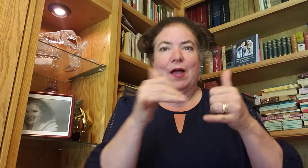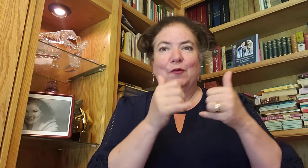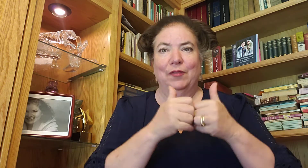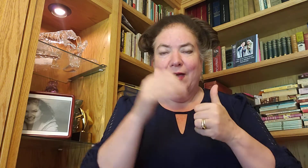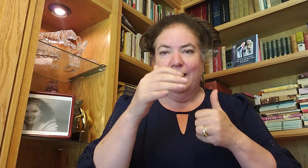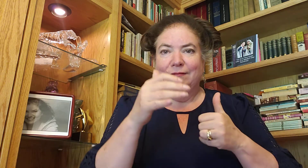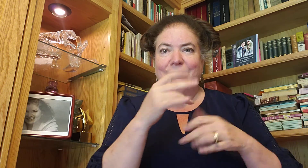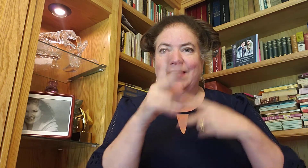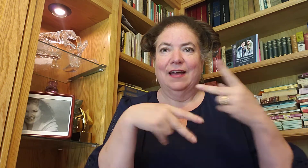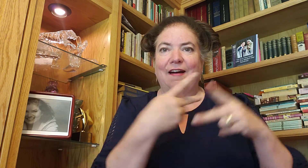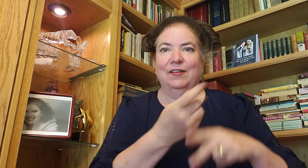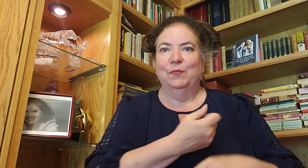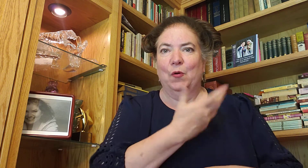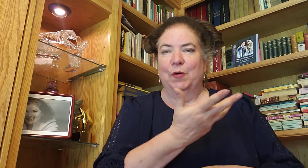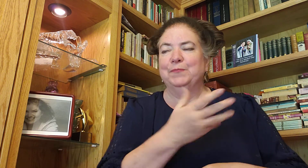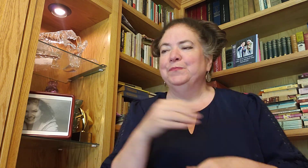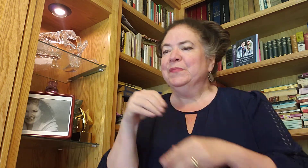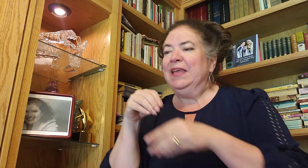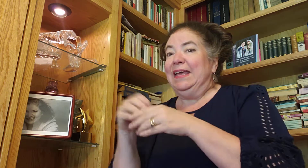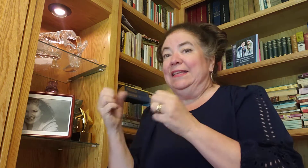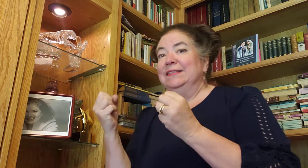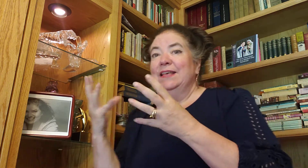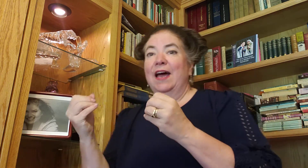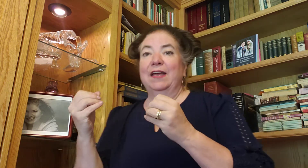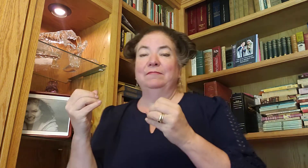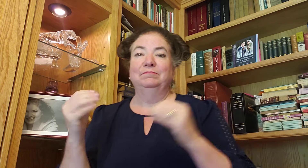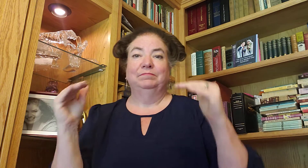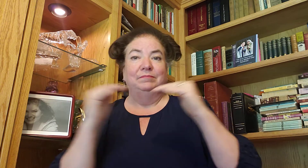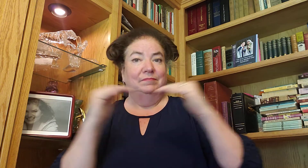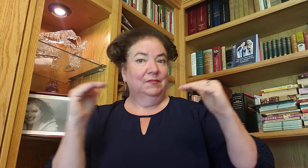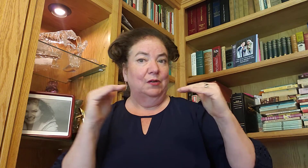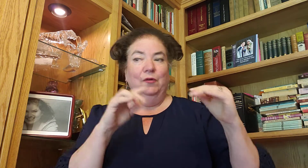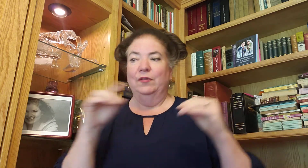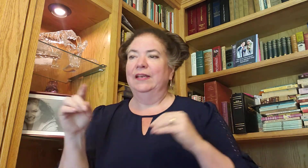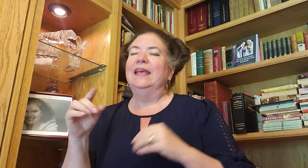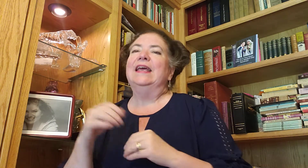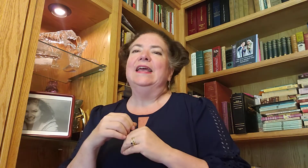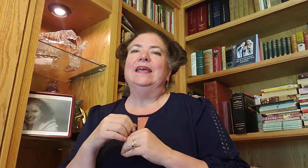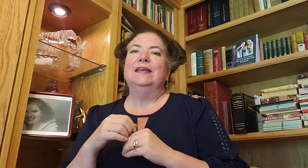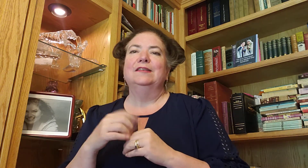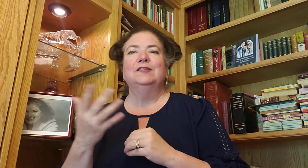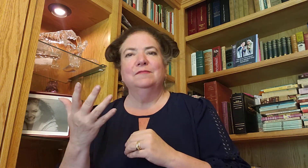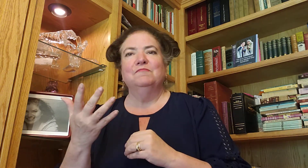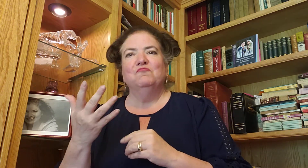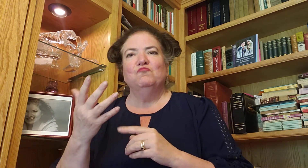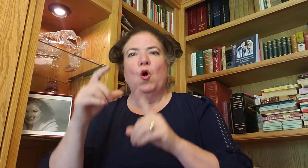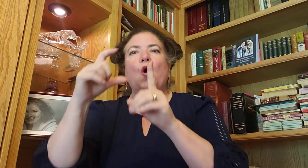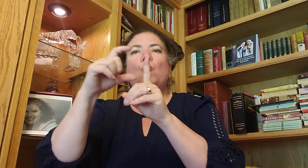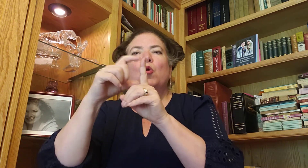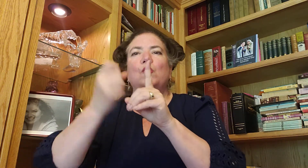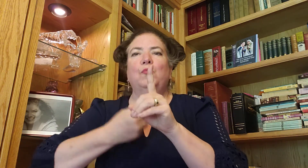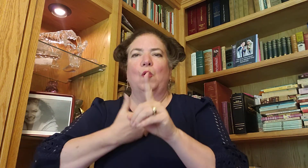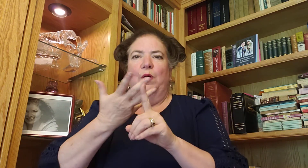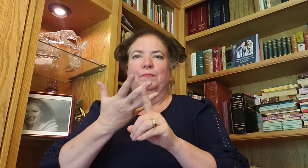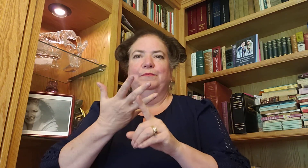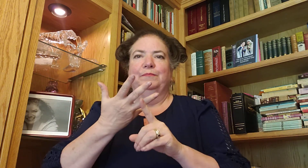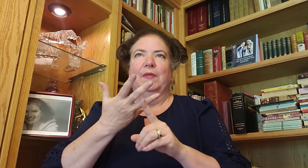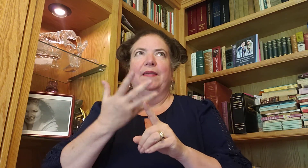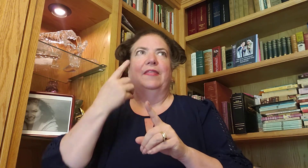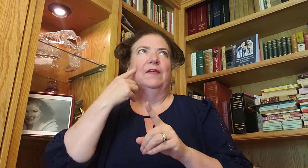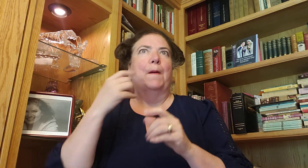with that that kind of poem. In Sign the equivalent is a word poem. I think the